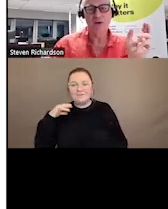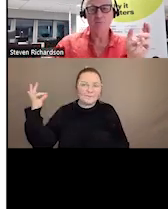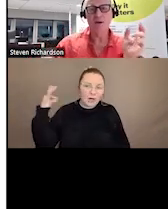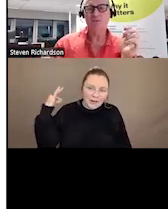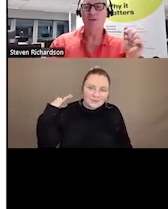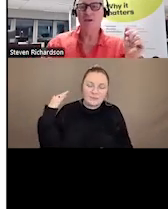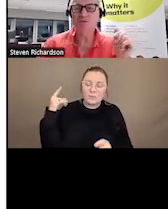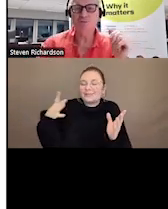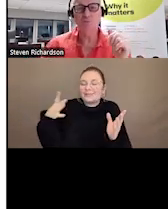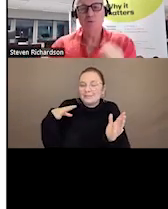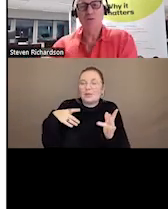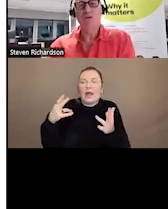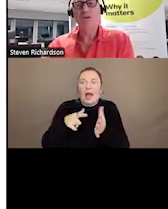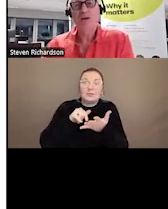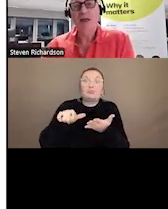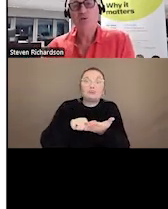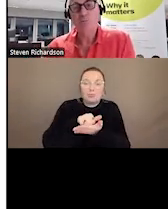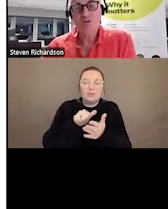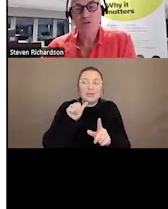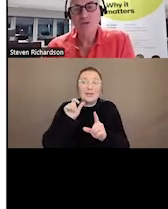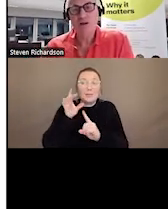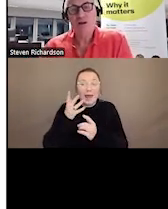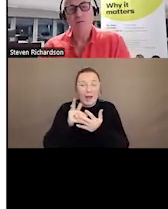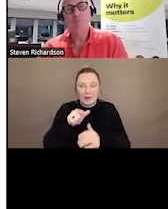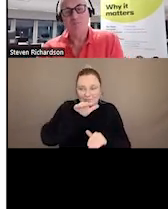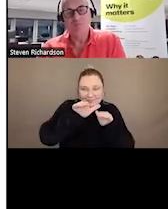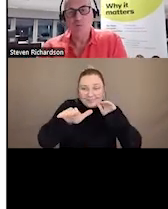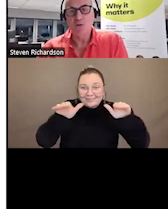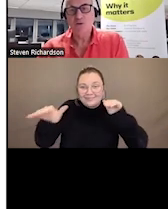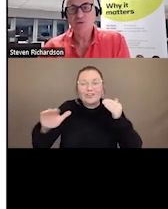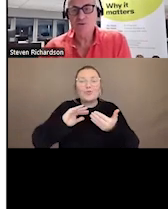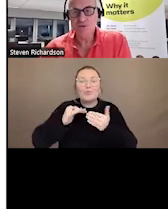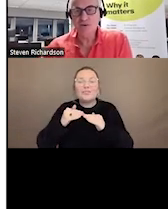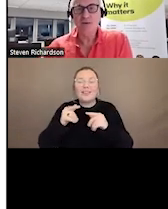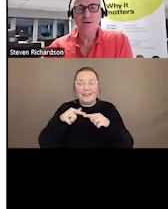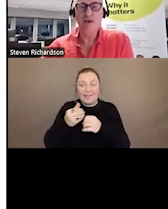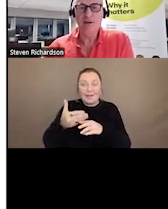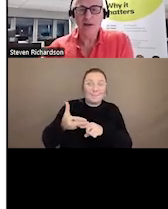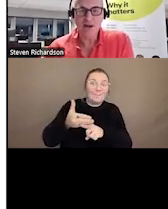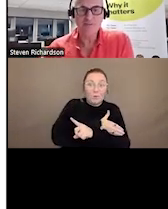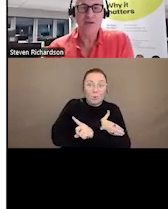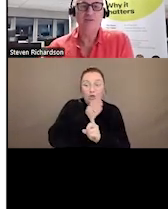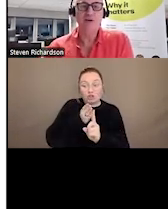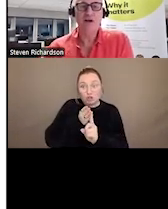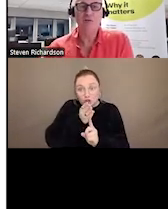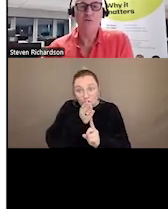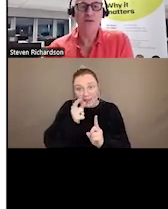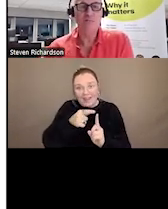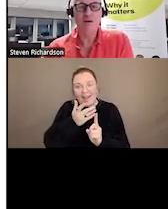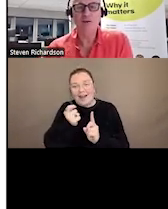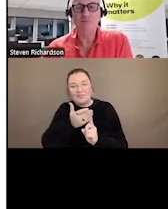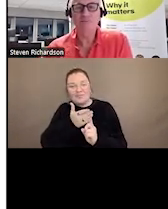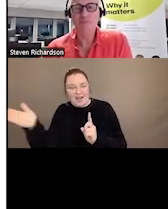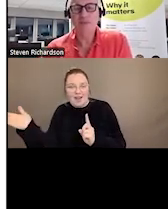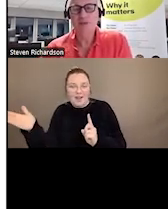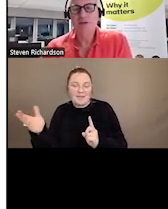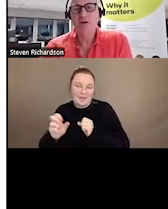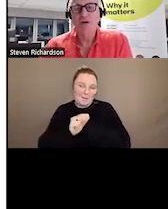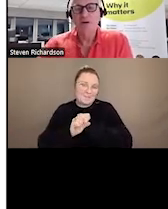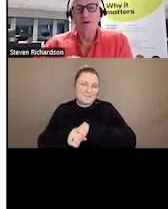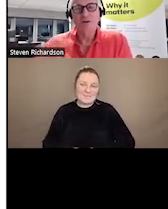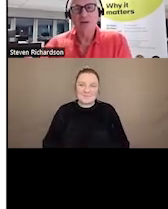great way to engage your community and mission before, during and after your campaign.